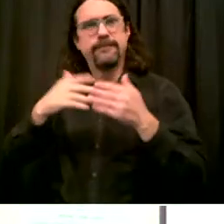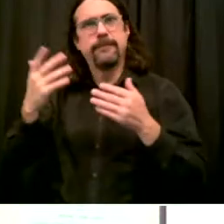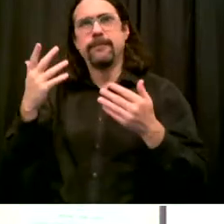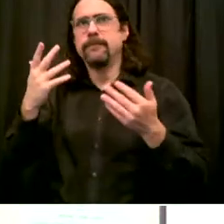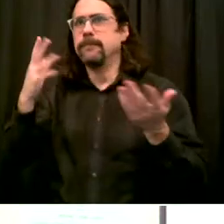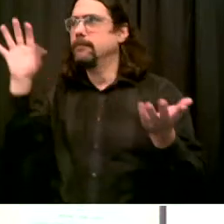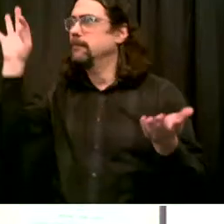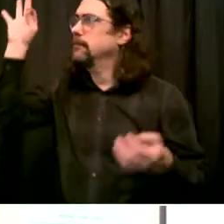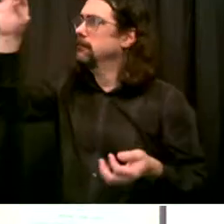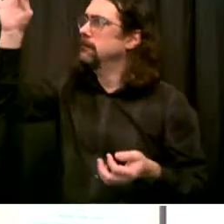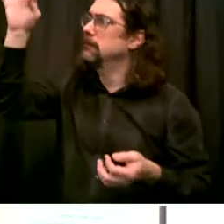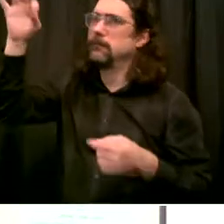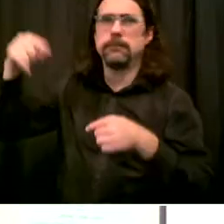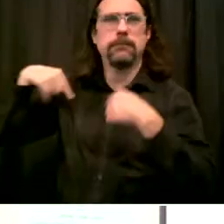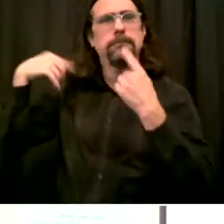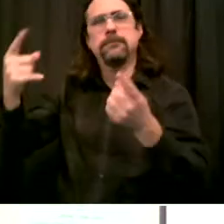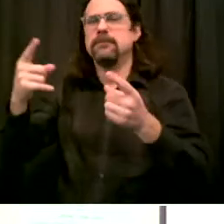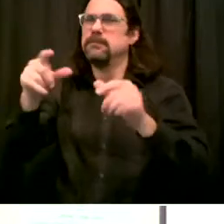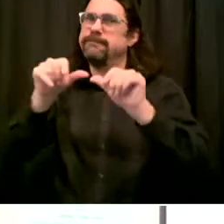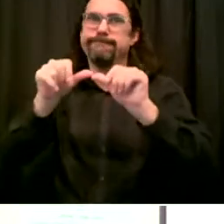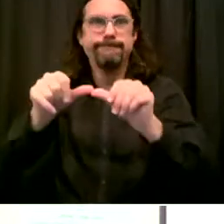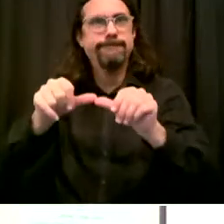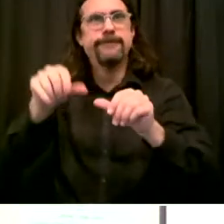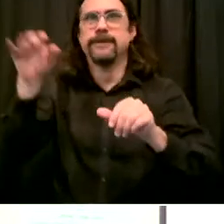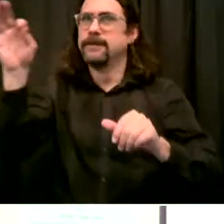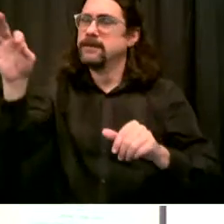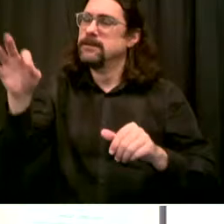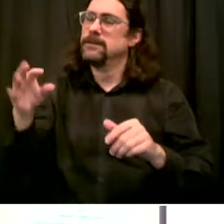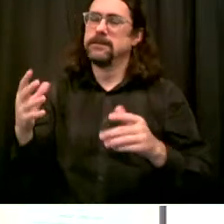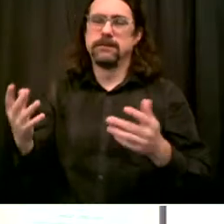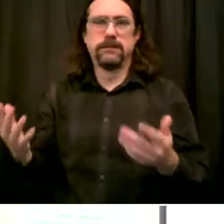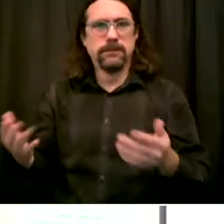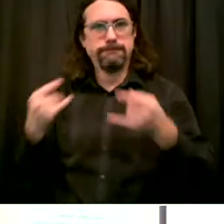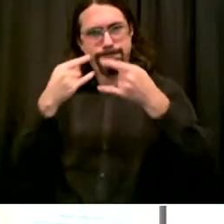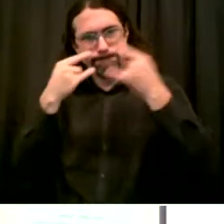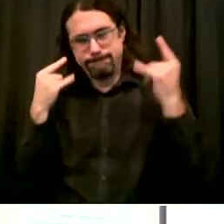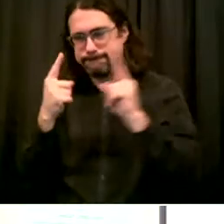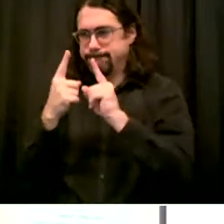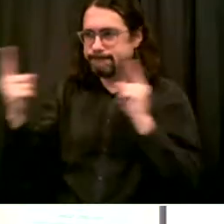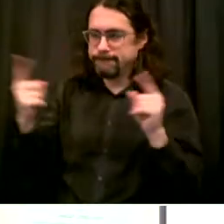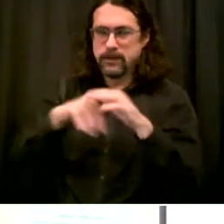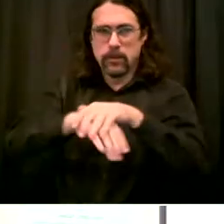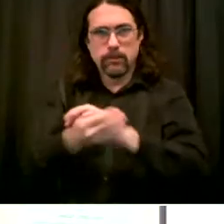VIGILANT ABOUT DISTANCING AND MASK WEARING AND WASHING YOUR